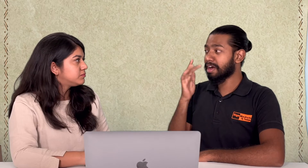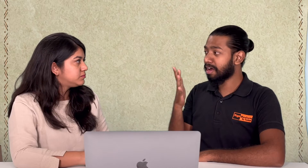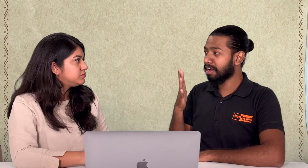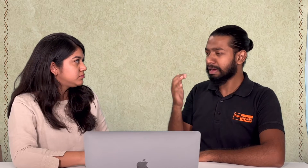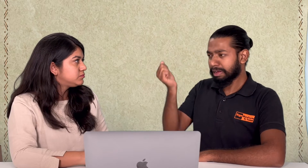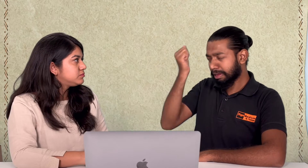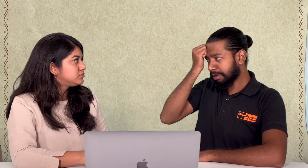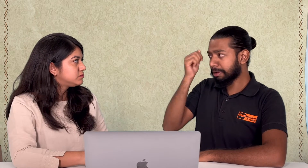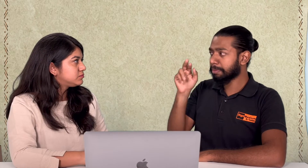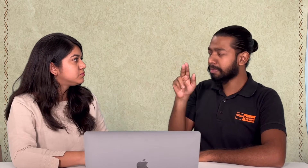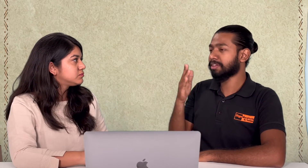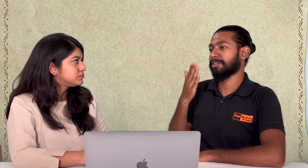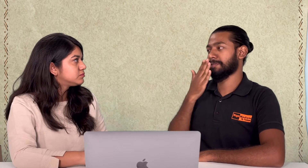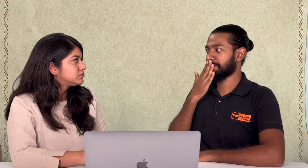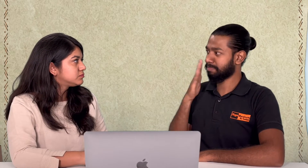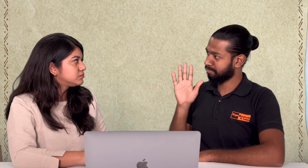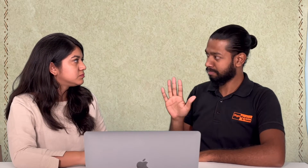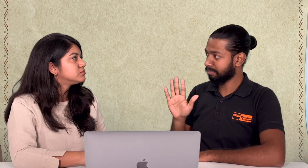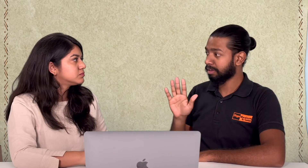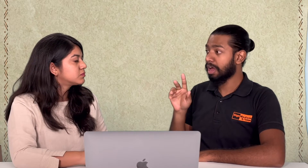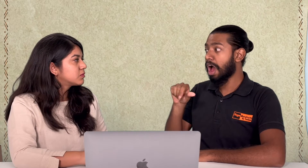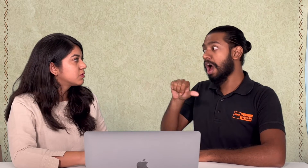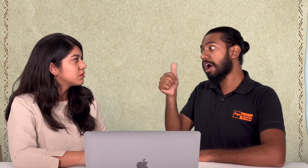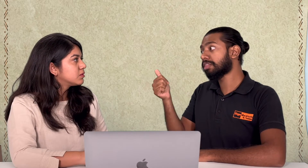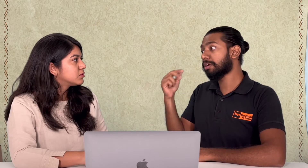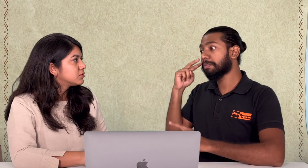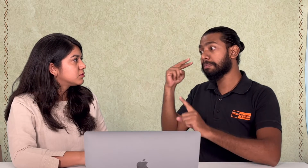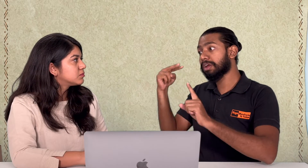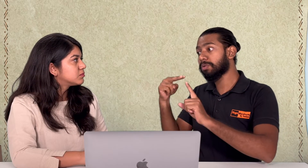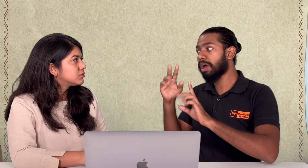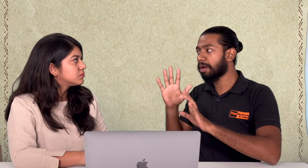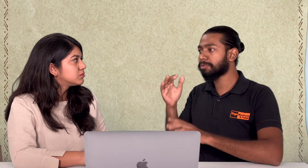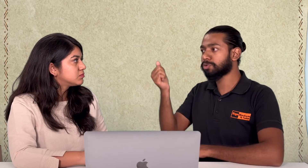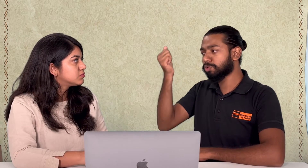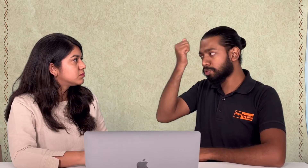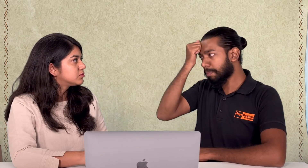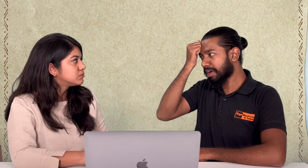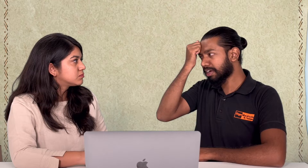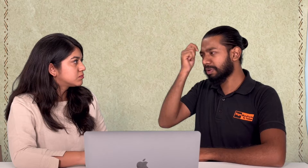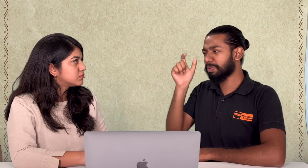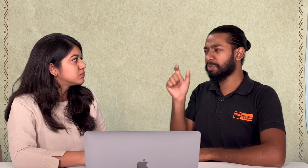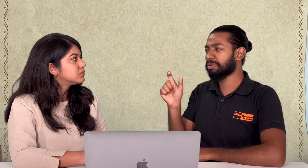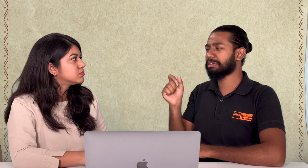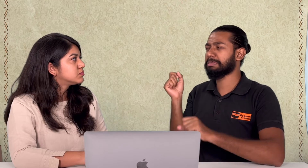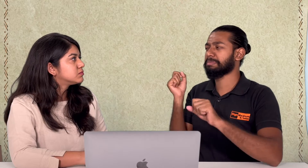Dumb means someone can't speak but the other meaning of dumb is stupid